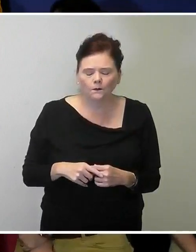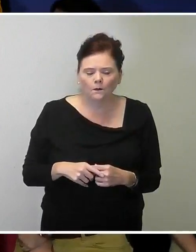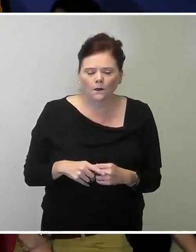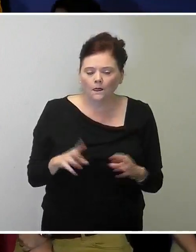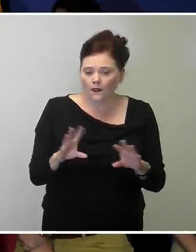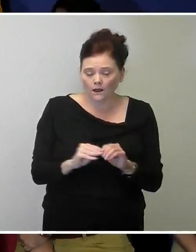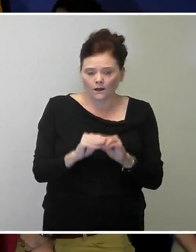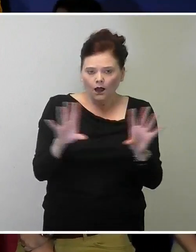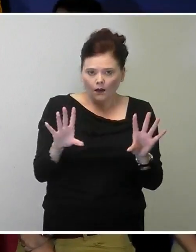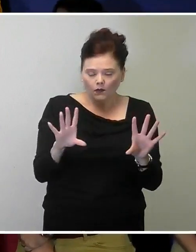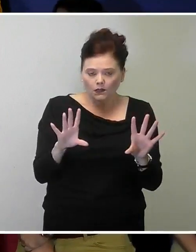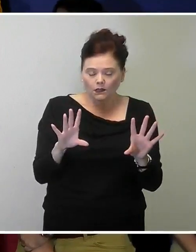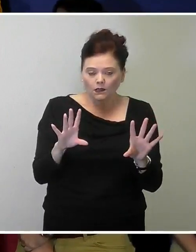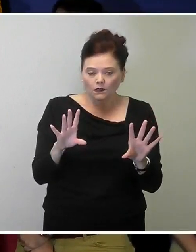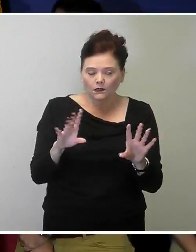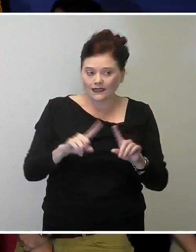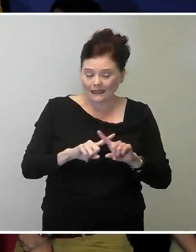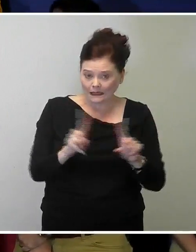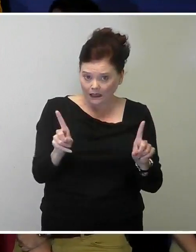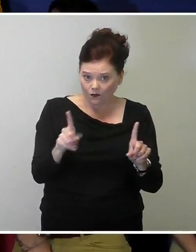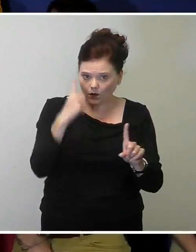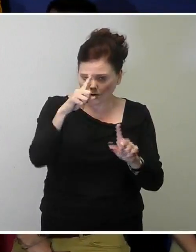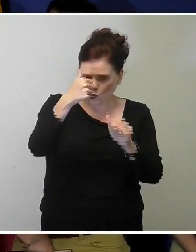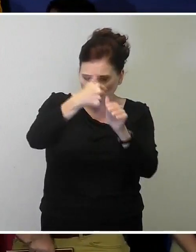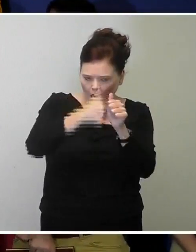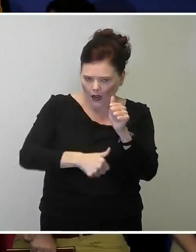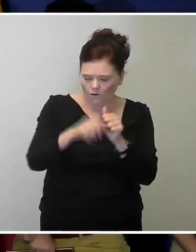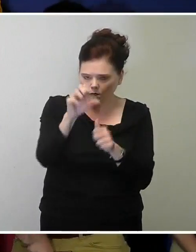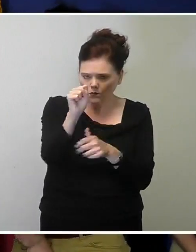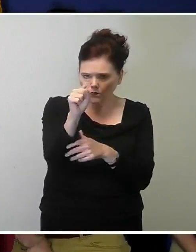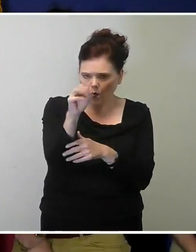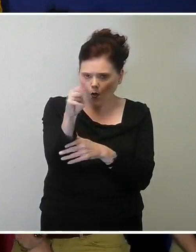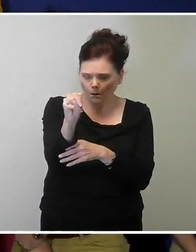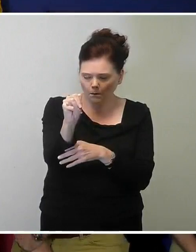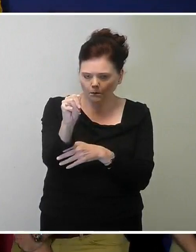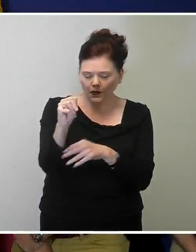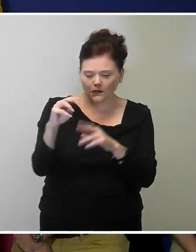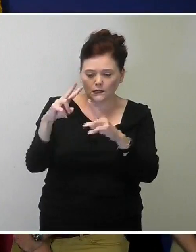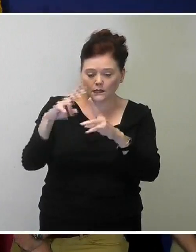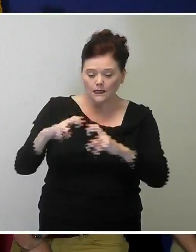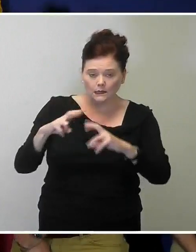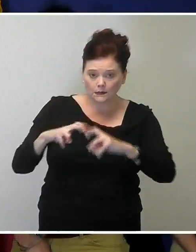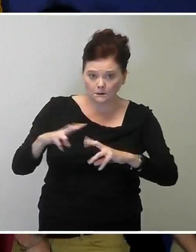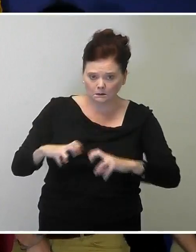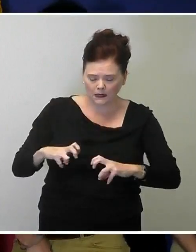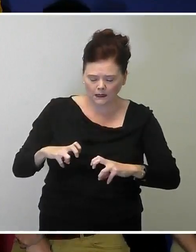SURE. THAT'S A GREAT QUESTION AND IT'S ONE THAT OBVIOUSLY IT'S